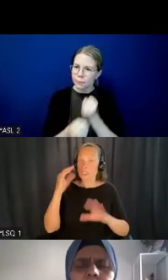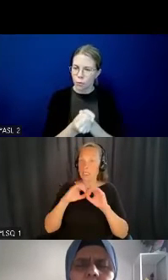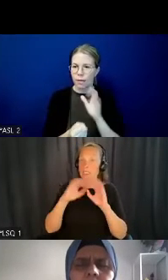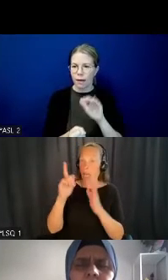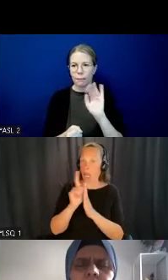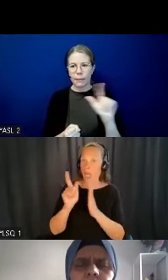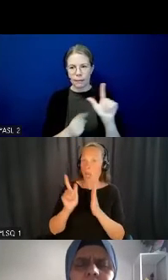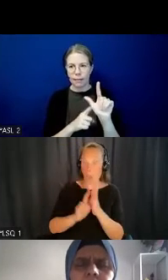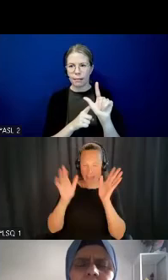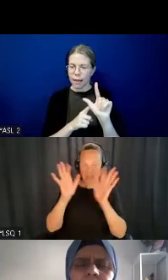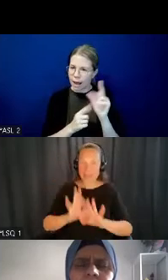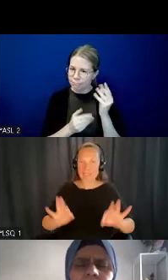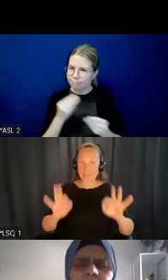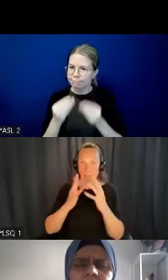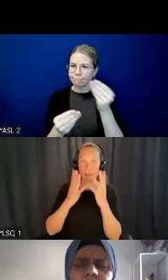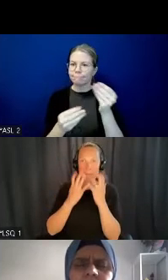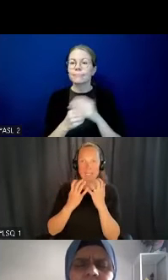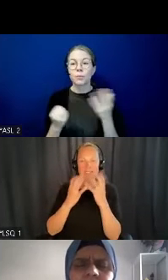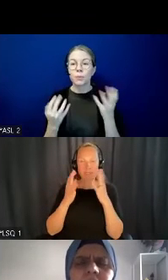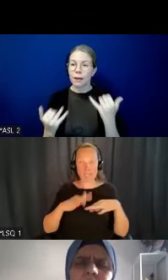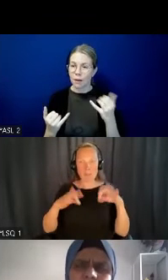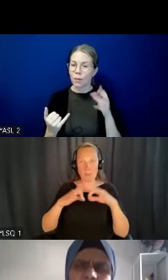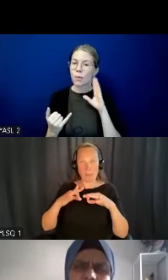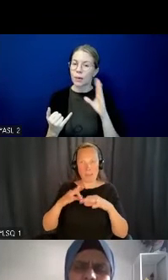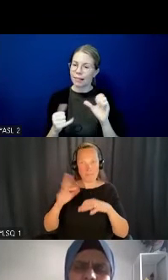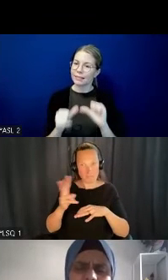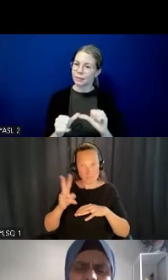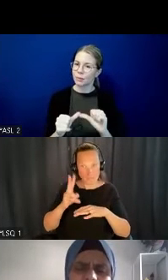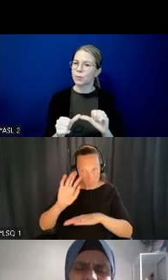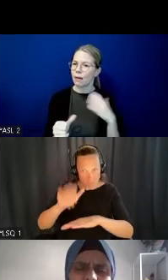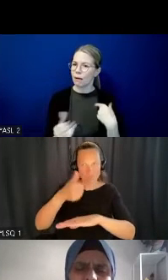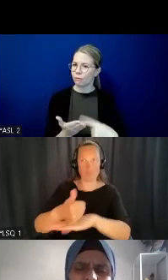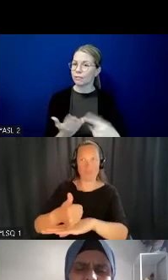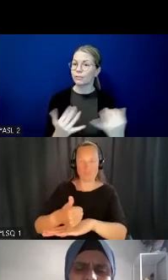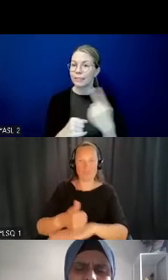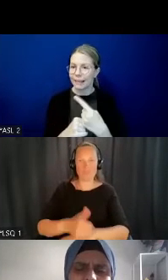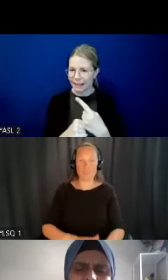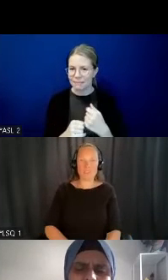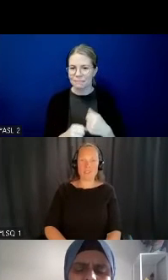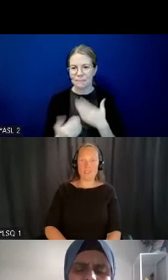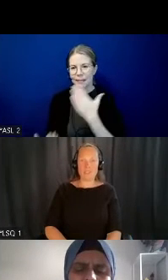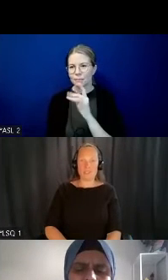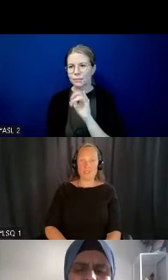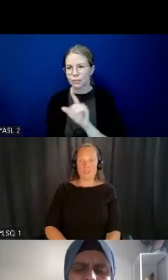NOW WE'LL CONTINUE THAT CONVERSATION. THANKS, MICHELLE. >> Michelle Hewitt: THANK YOU,